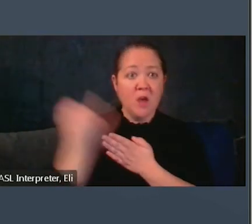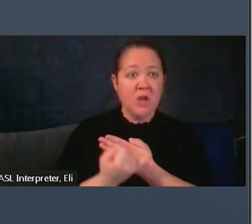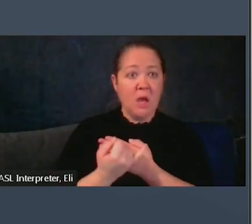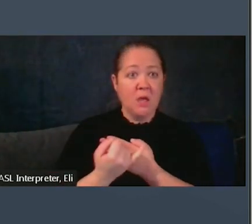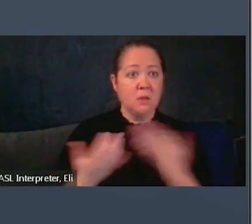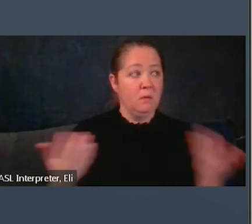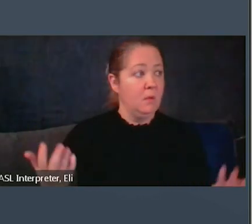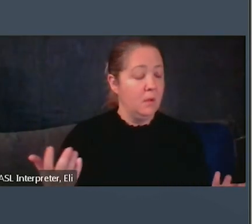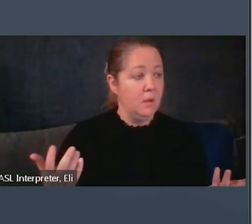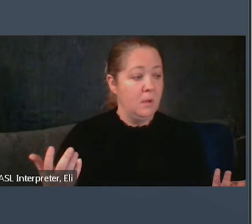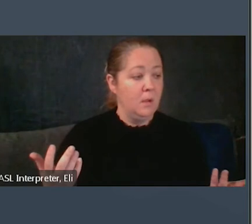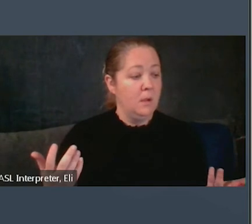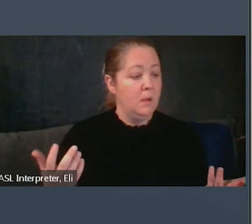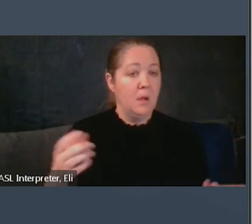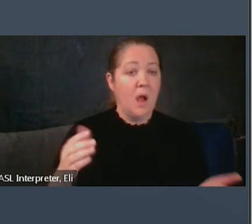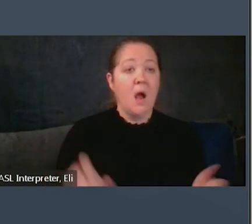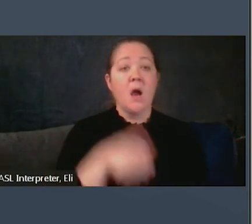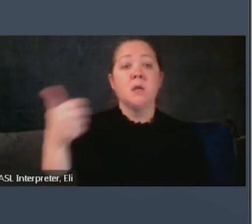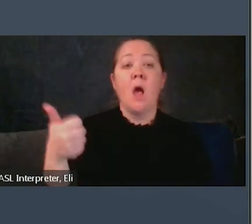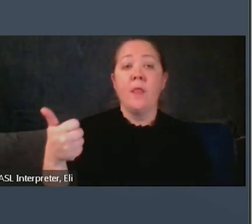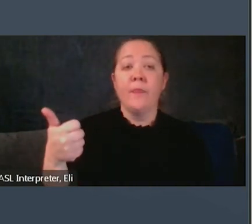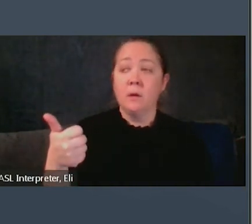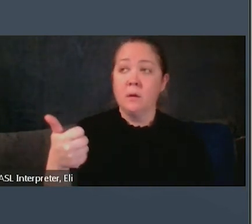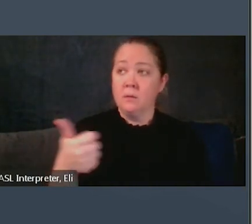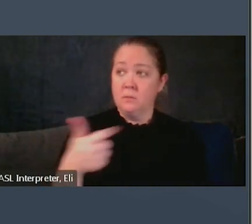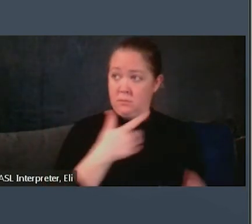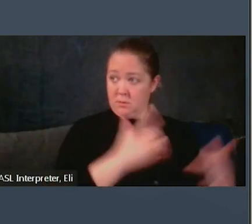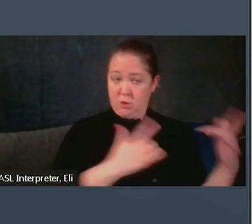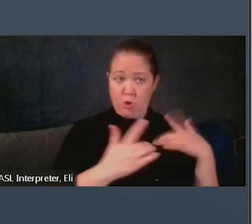Another factor that concerns me with the expansion of this